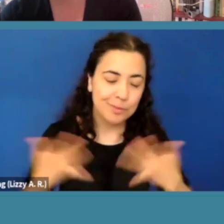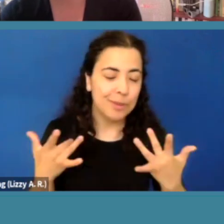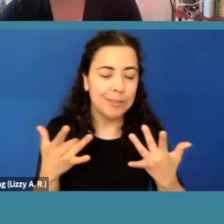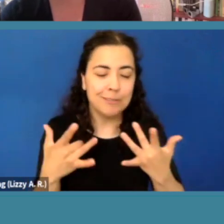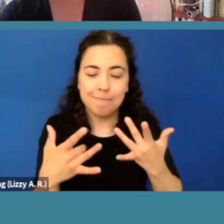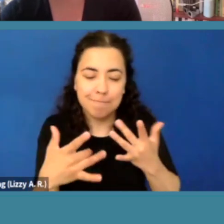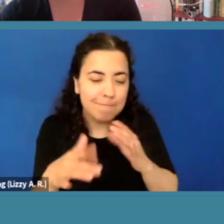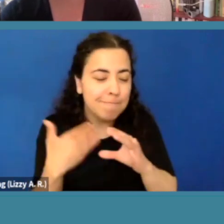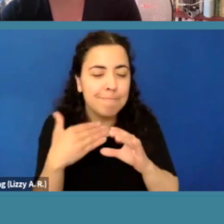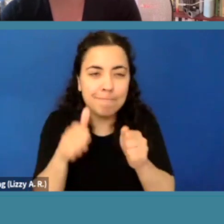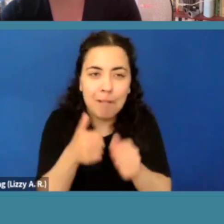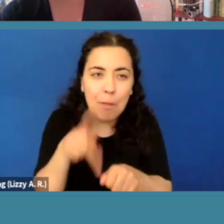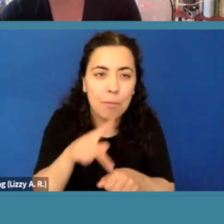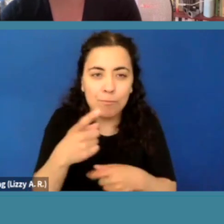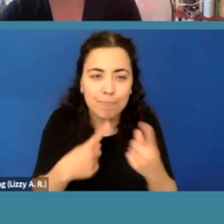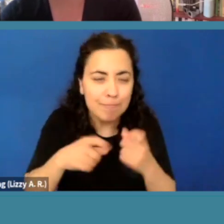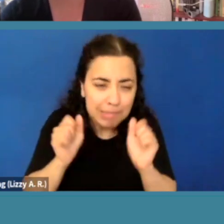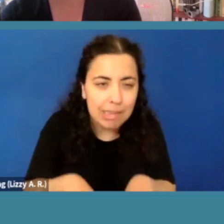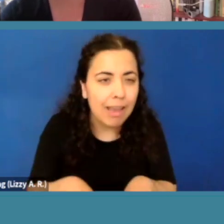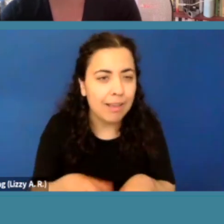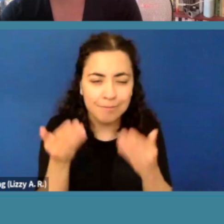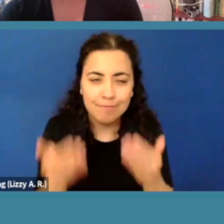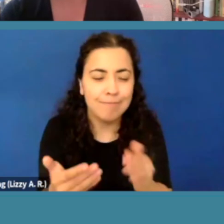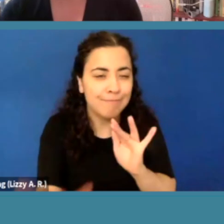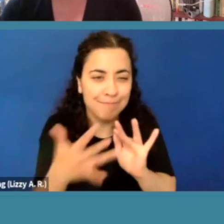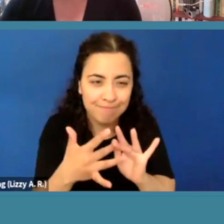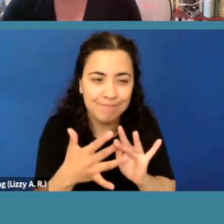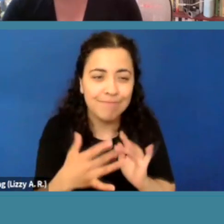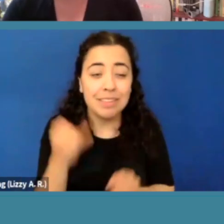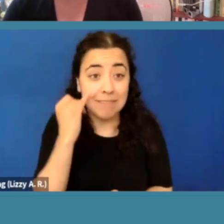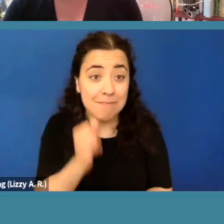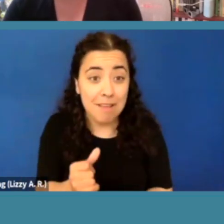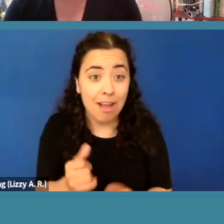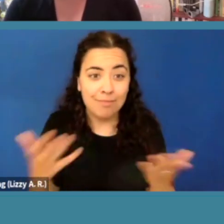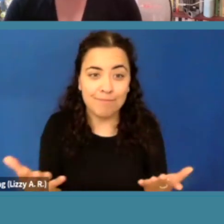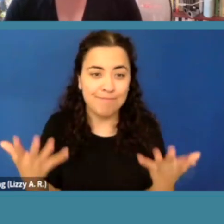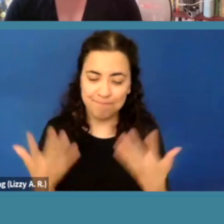So if you have follow-up questions after this session, feel free to reach out. But otherwise, this session has concluded.